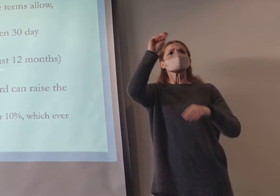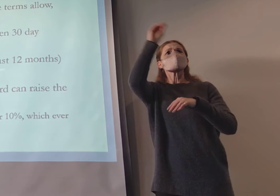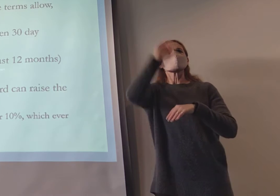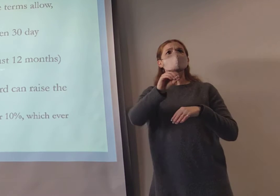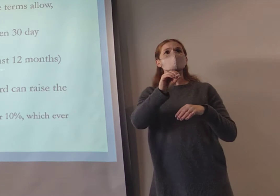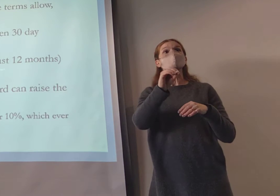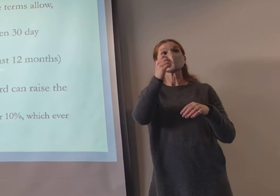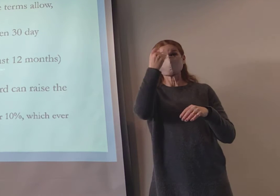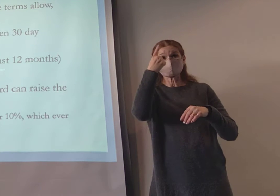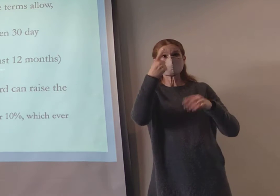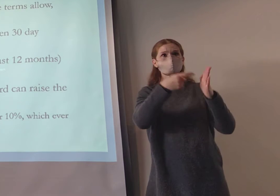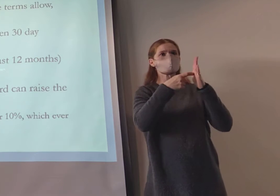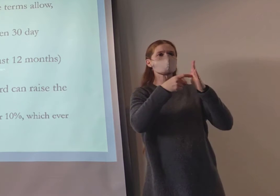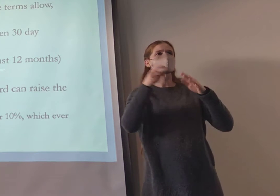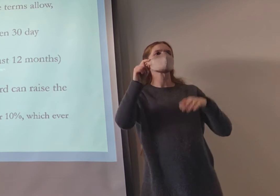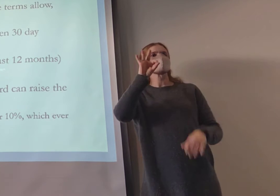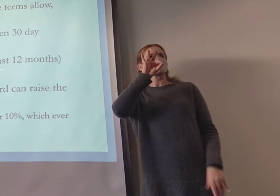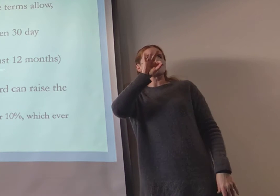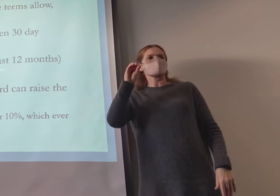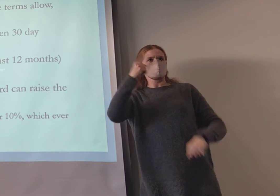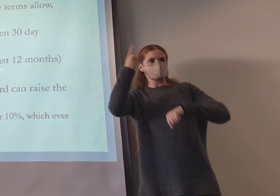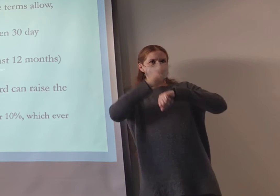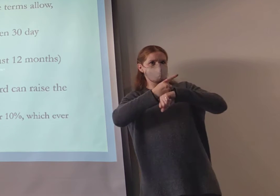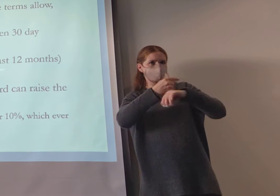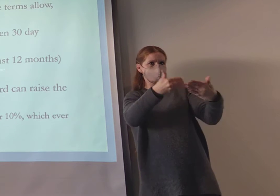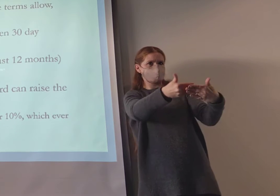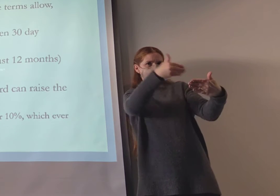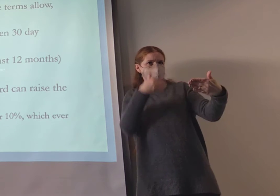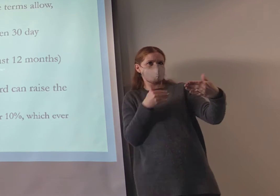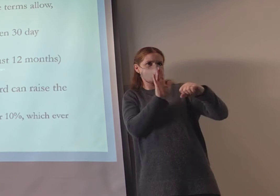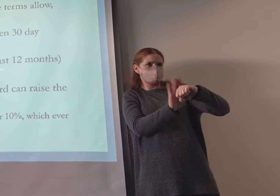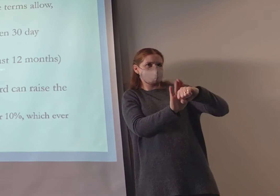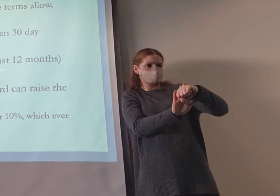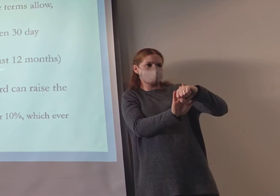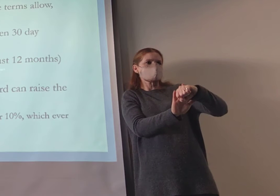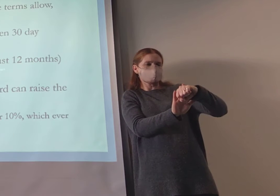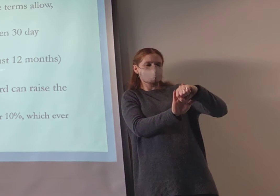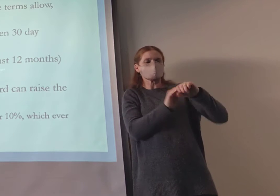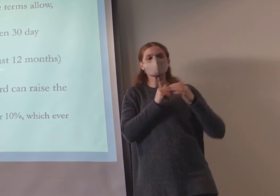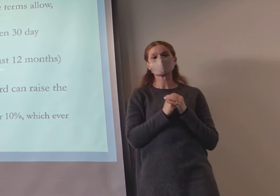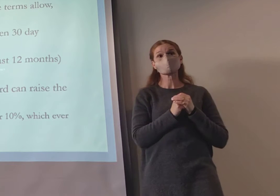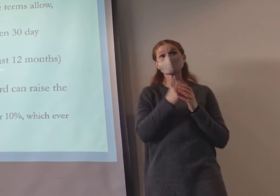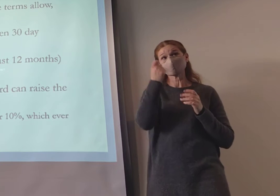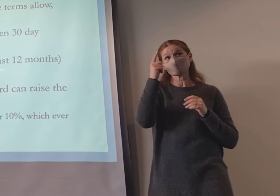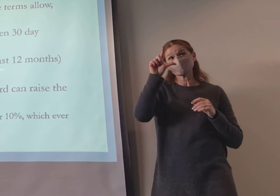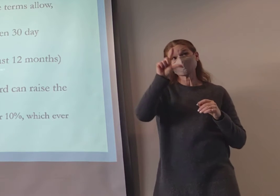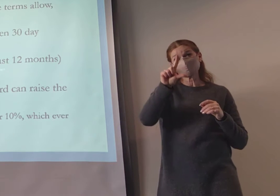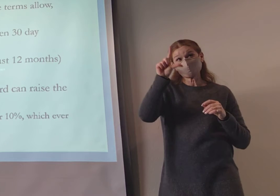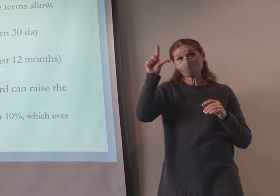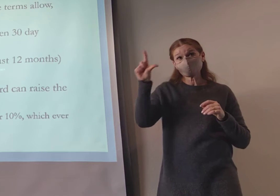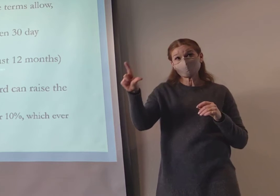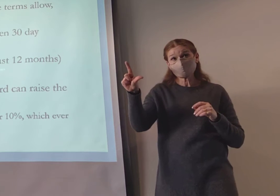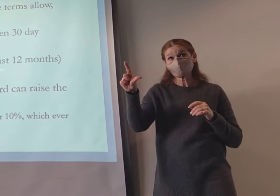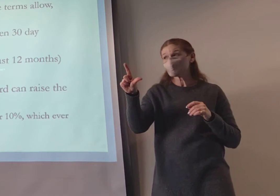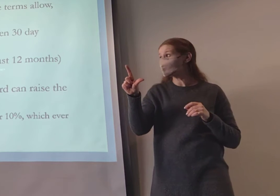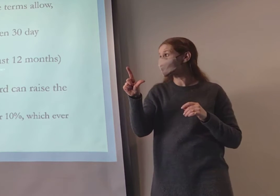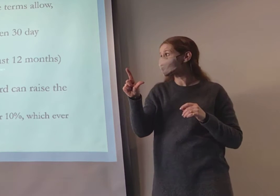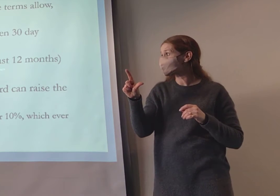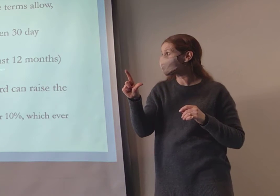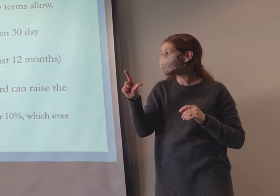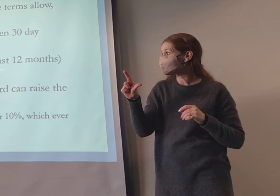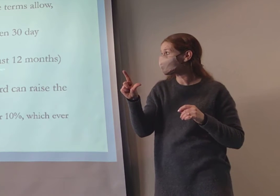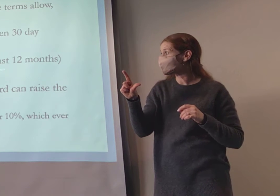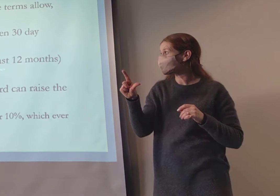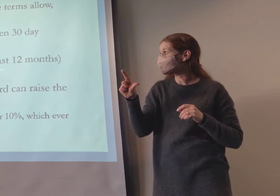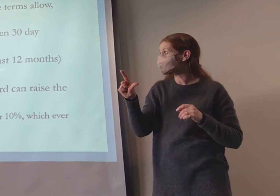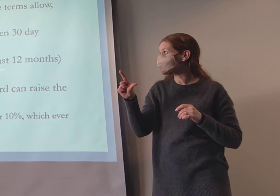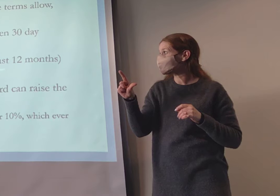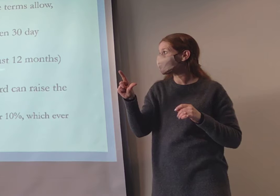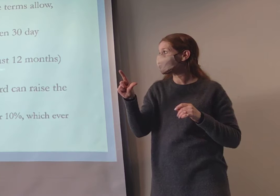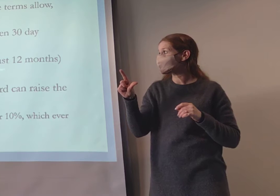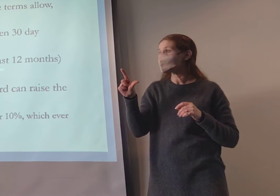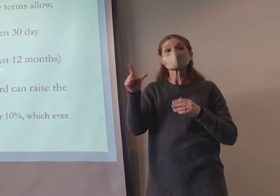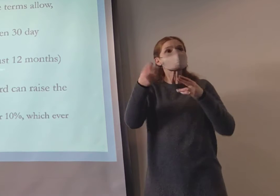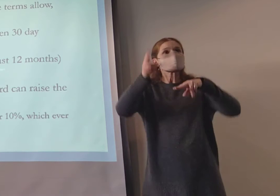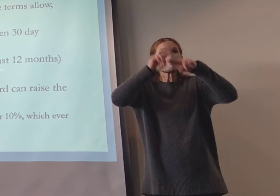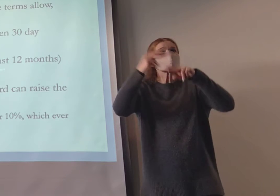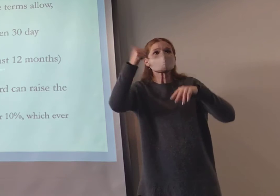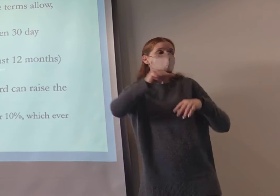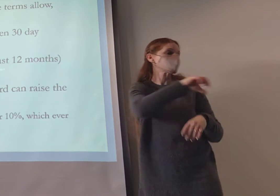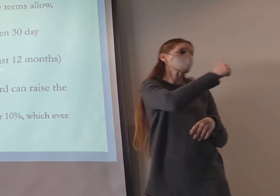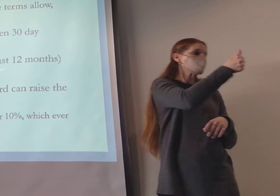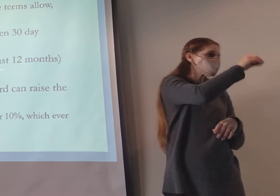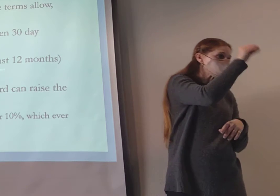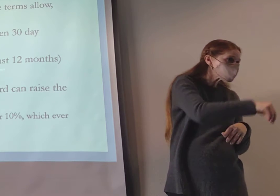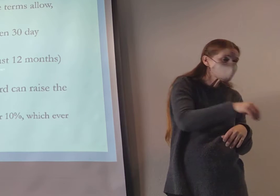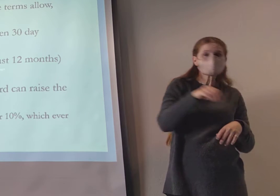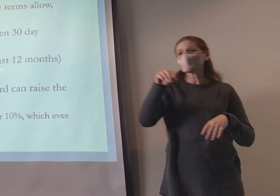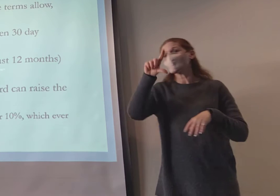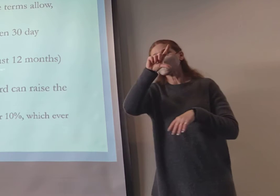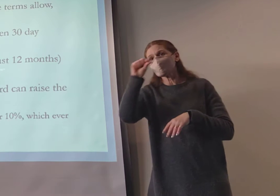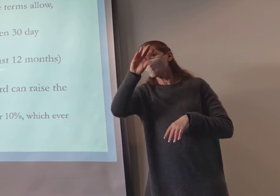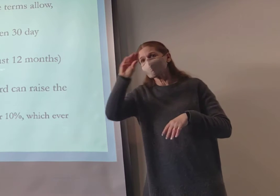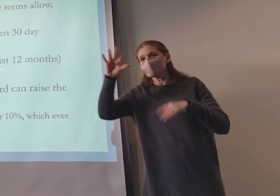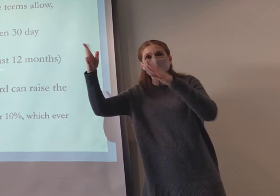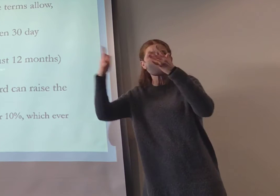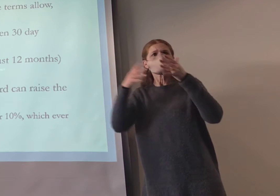And there's usually no limits for landlords to increase in this way, unless if AB 1482 applies.